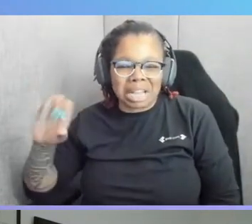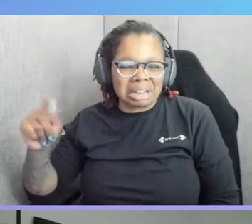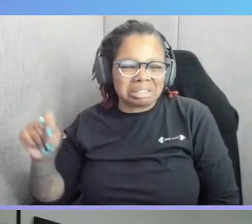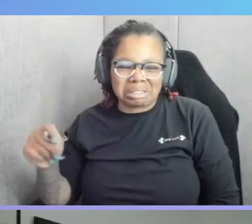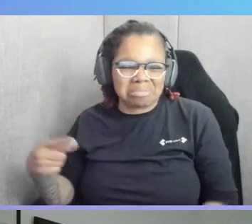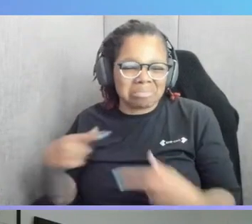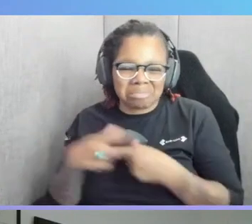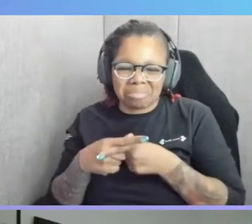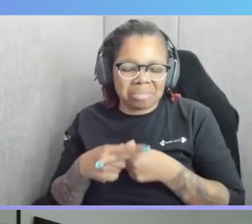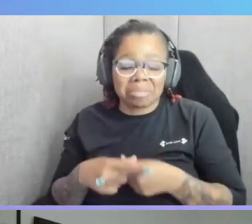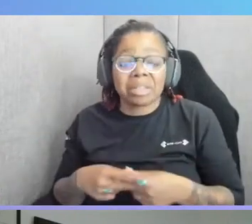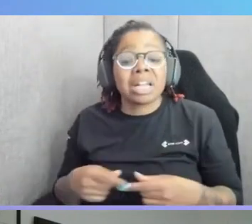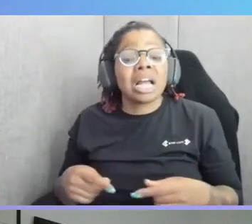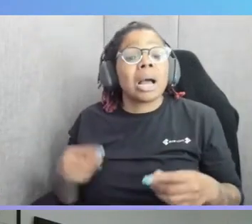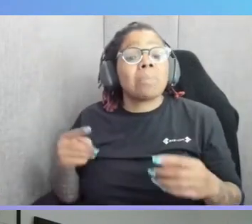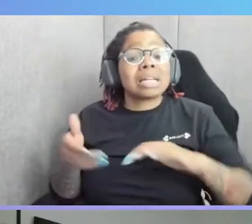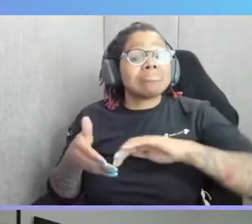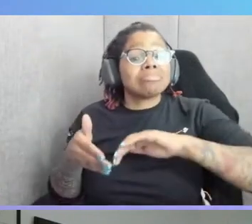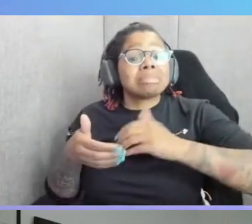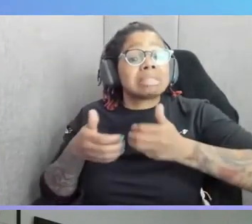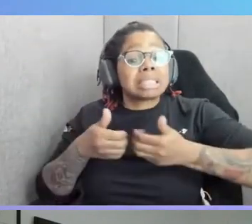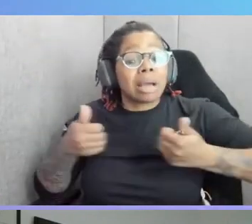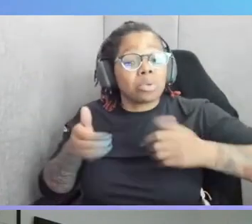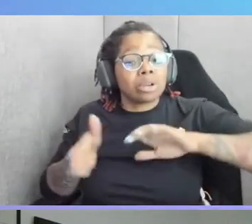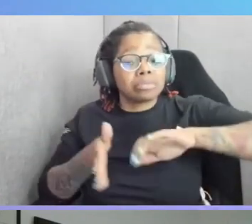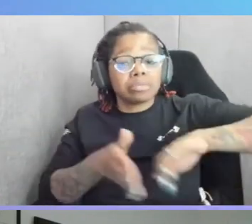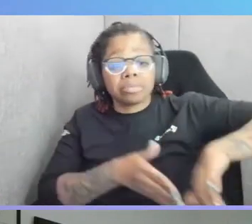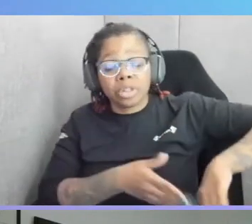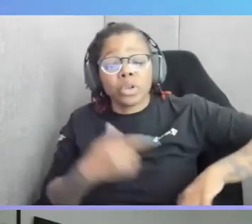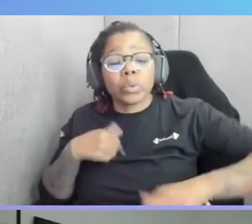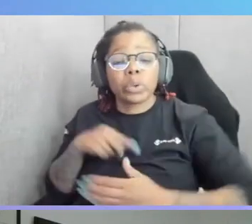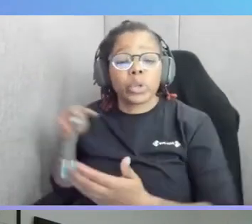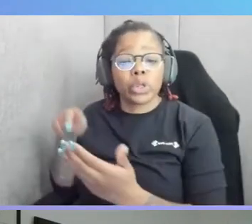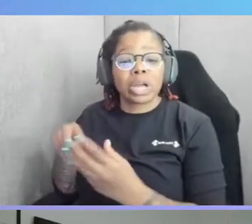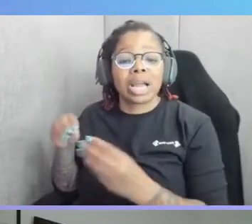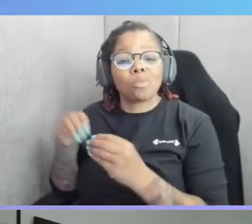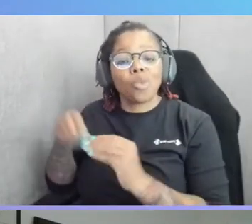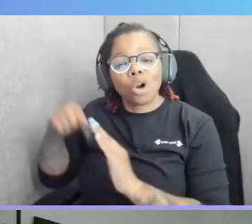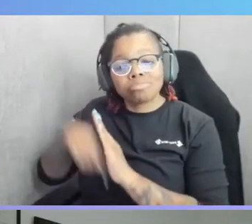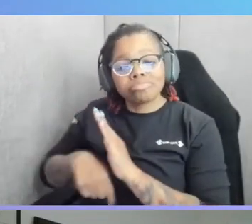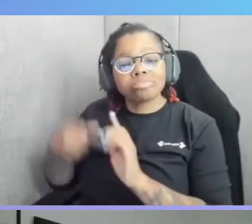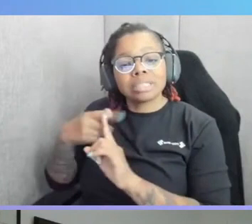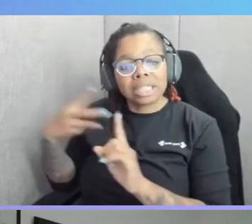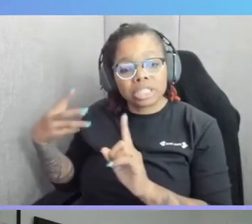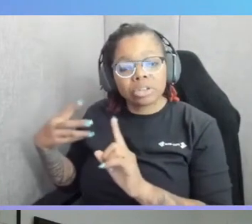of that and we were exploring, you know, details, there was